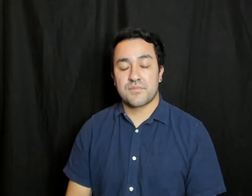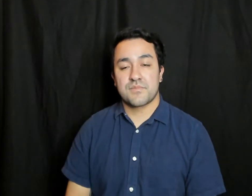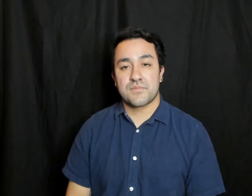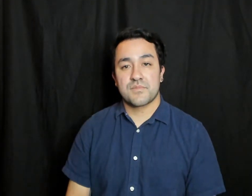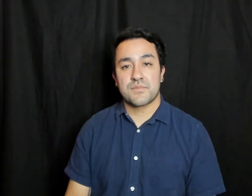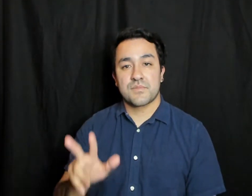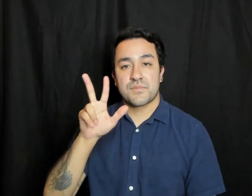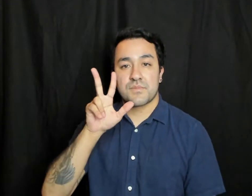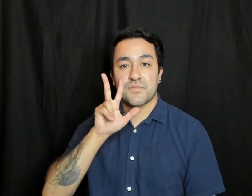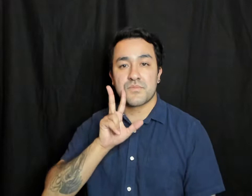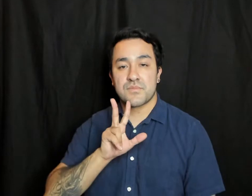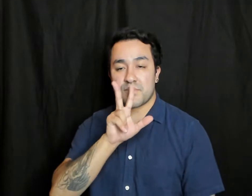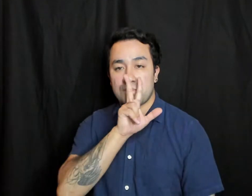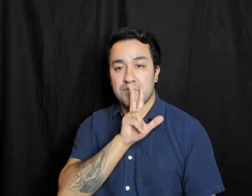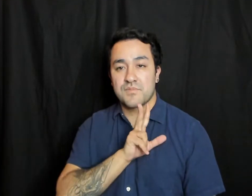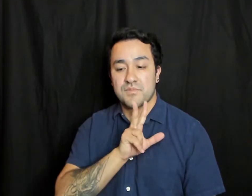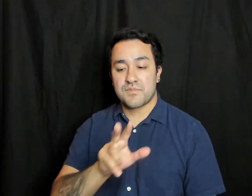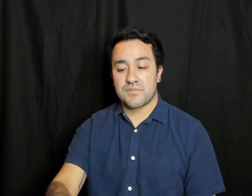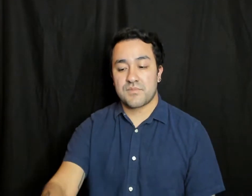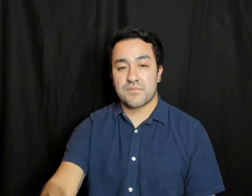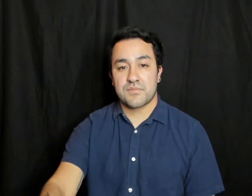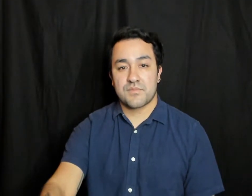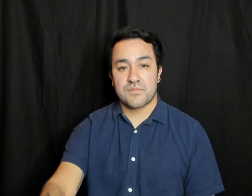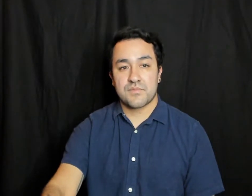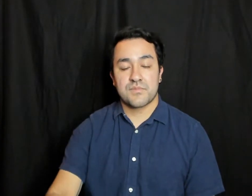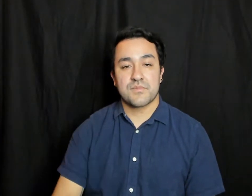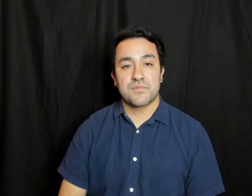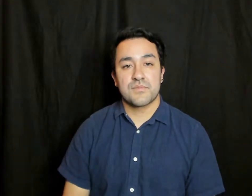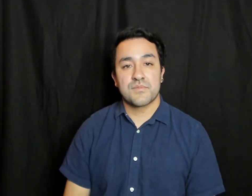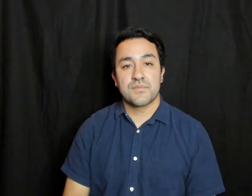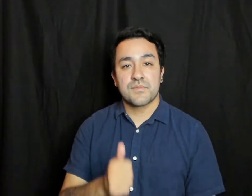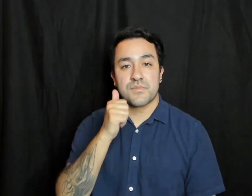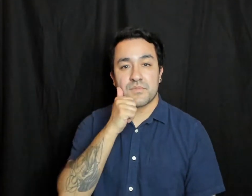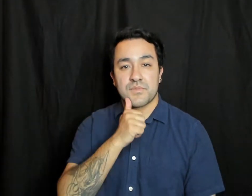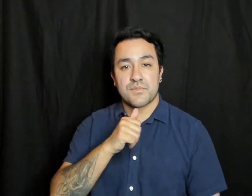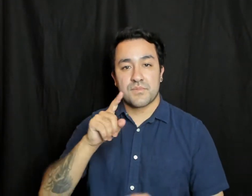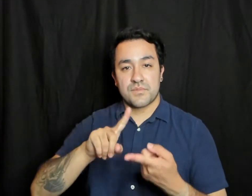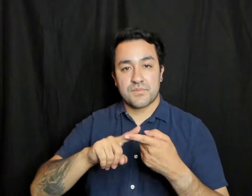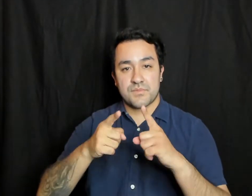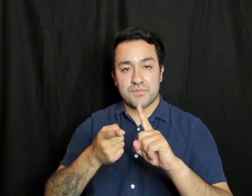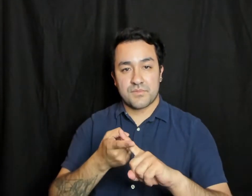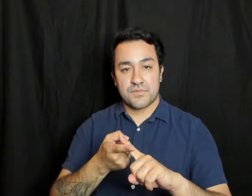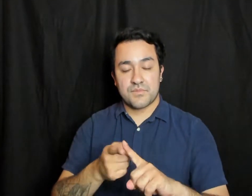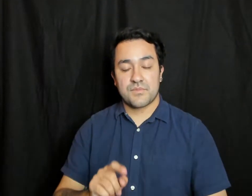TRIPLETS GIRL^FRIEND